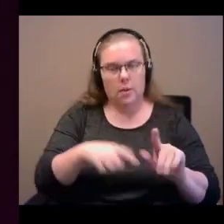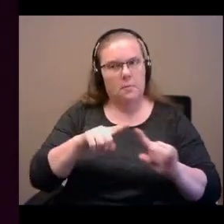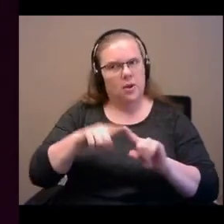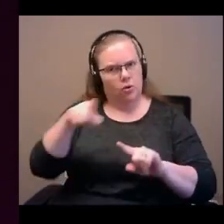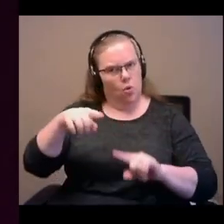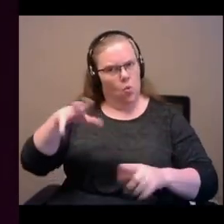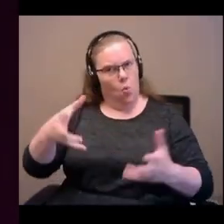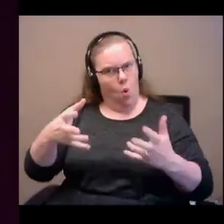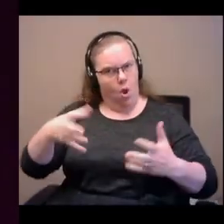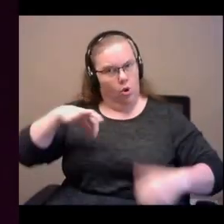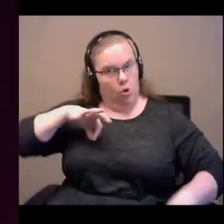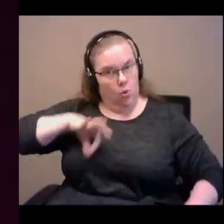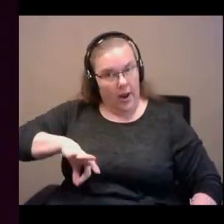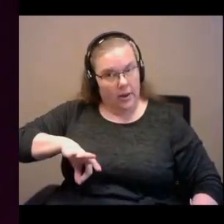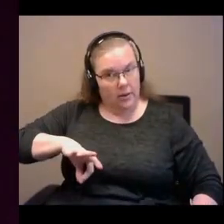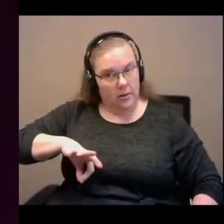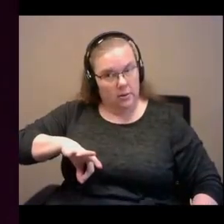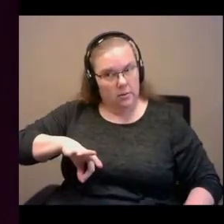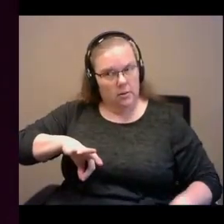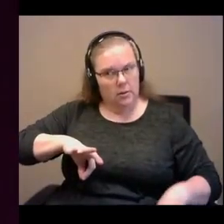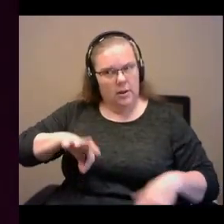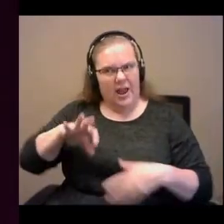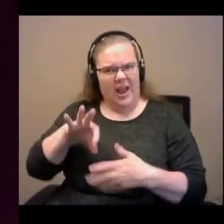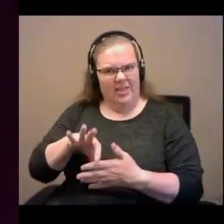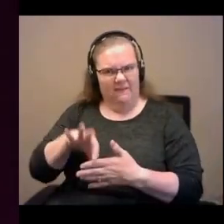but not getting credit for the finding. The finding is just out there. It is what it is.